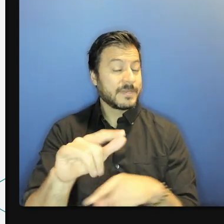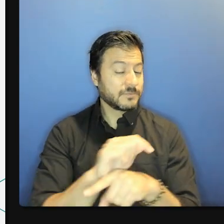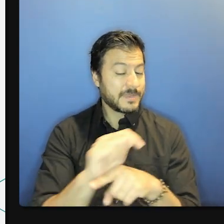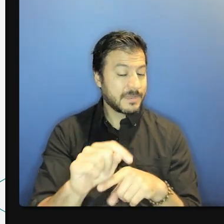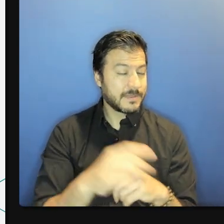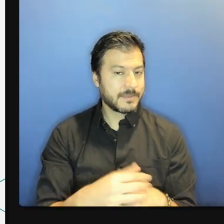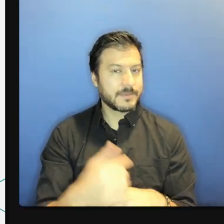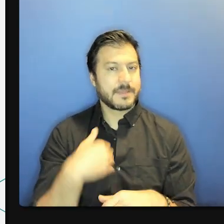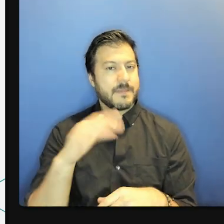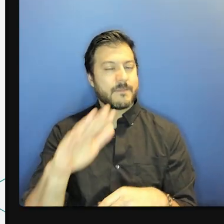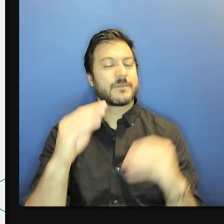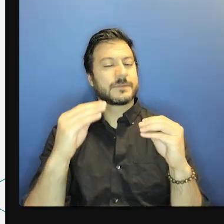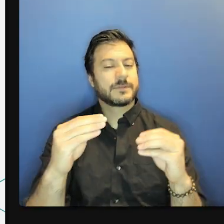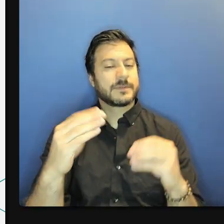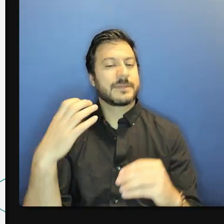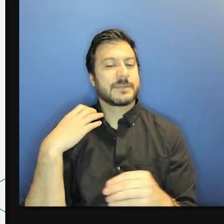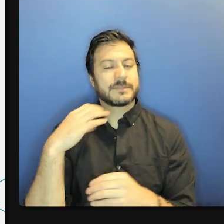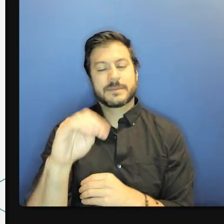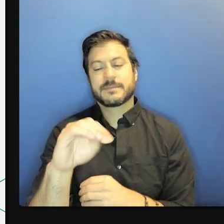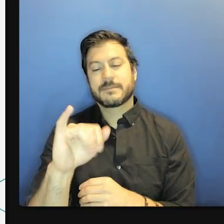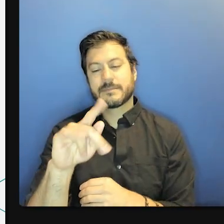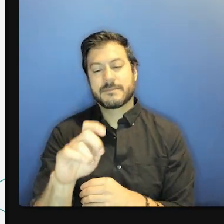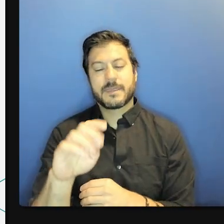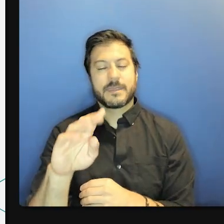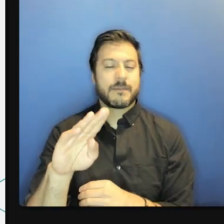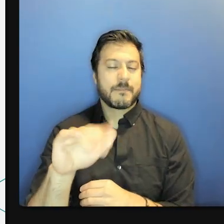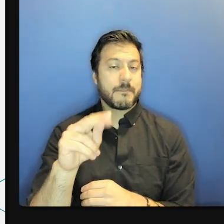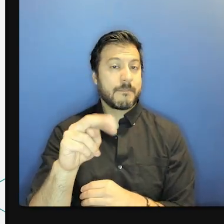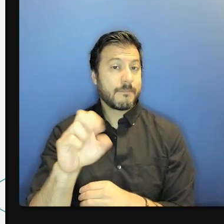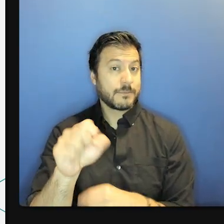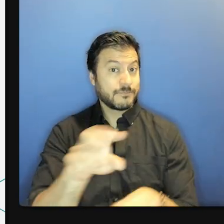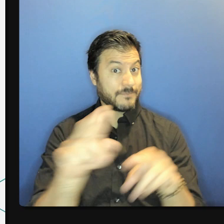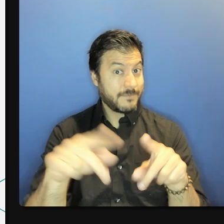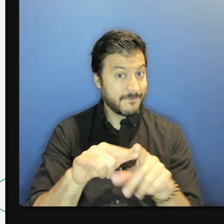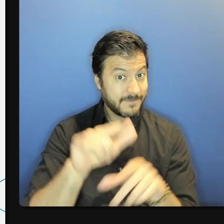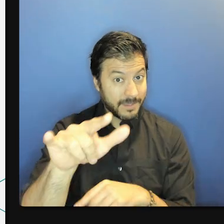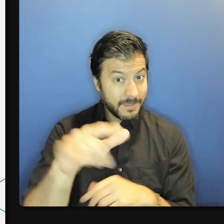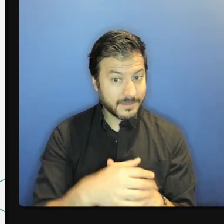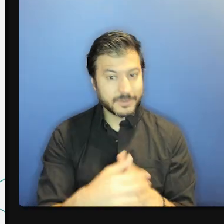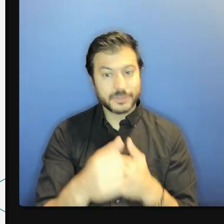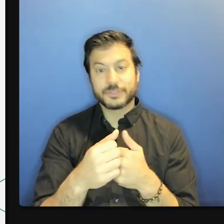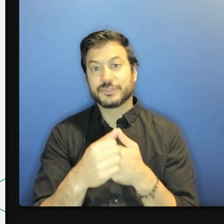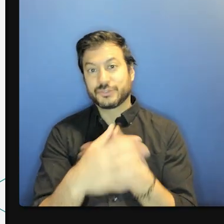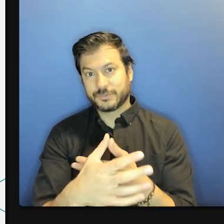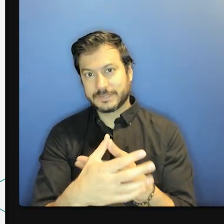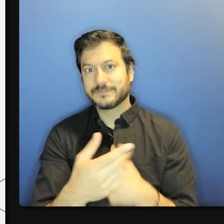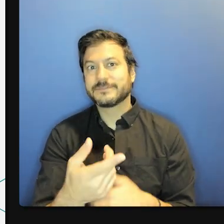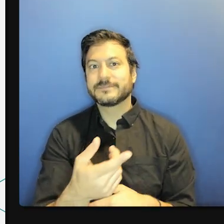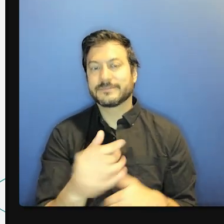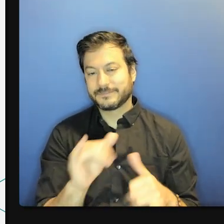Welcome to flight training. I'll be your instructor, Captain Mike Barnes. Are you ready to fly? And German.